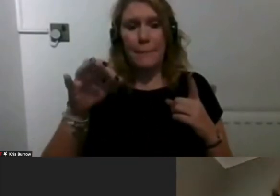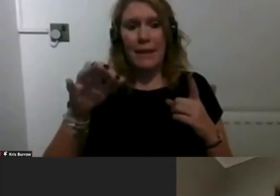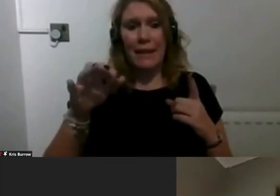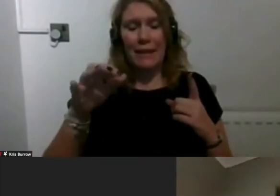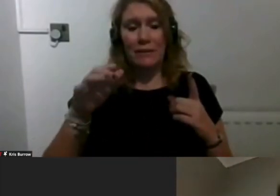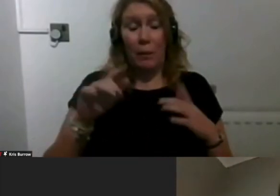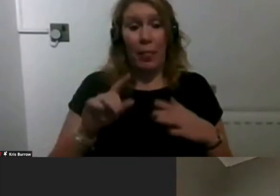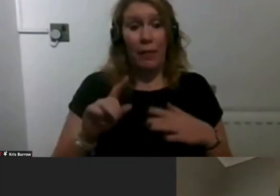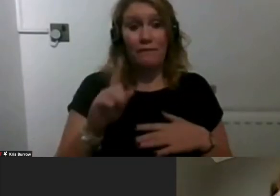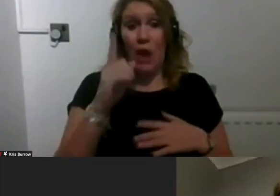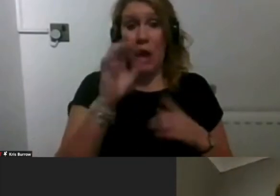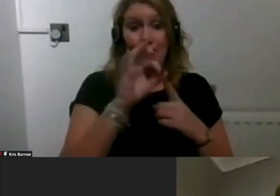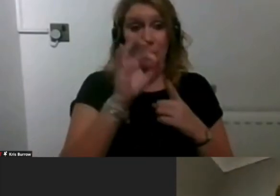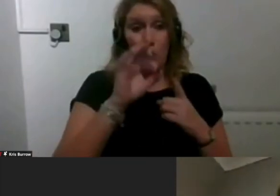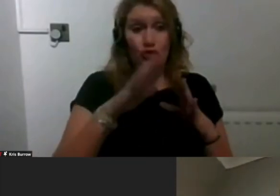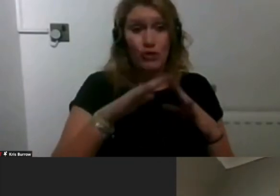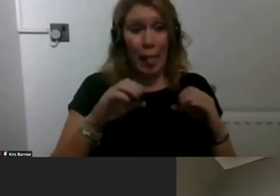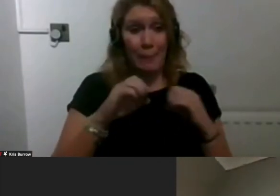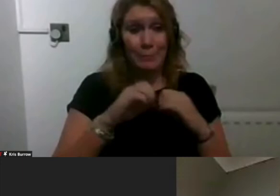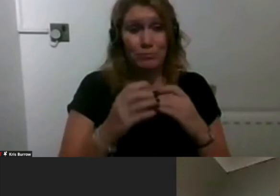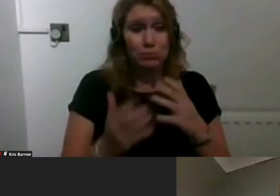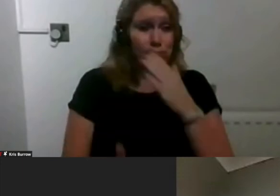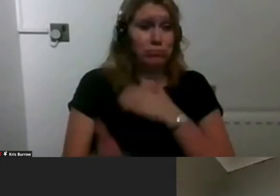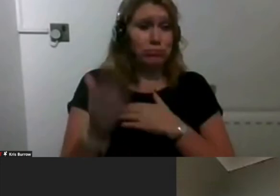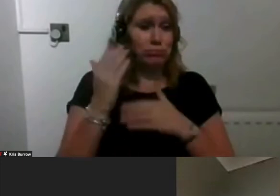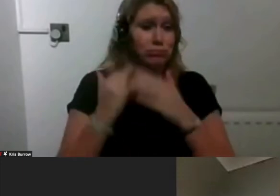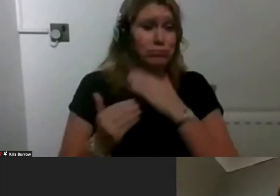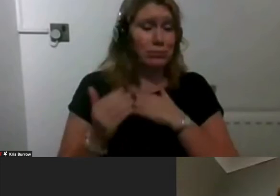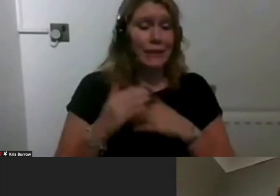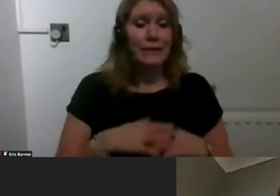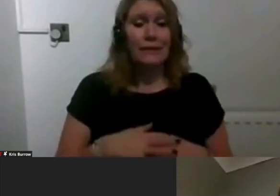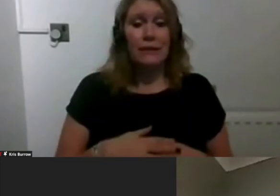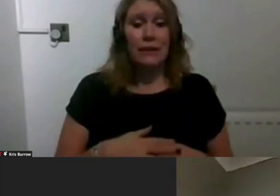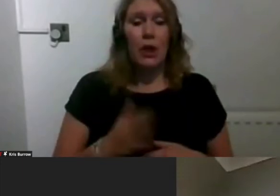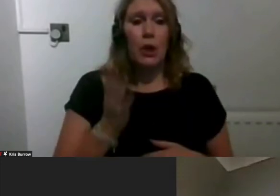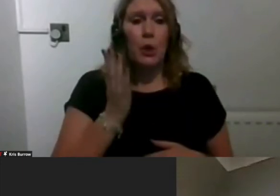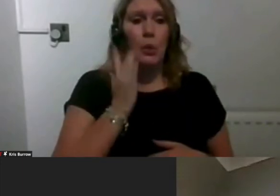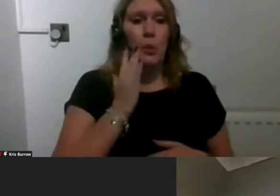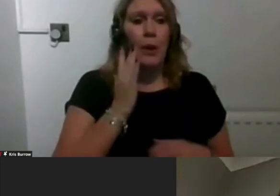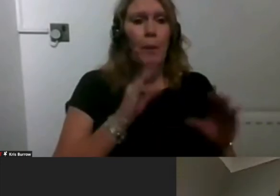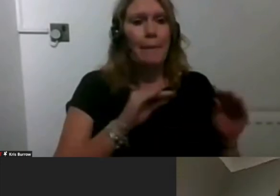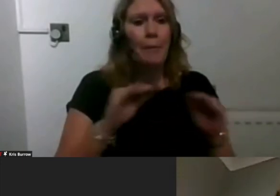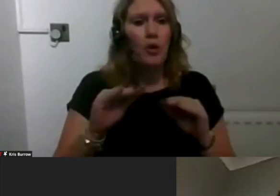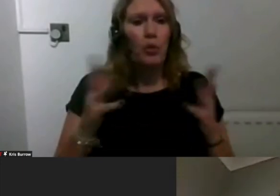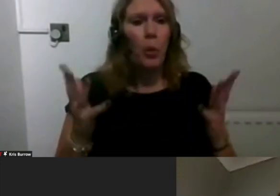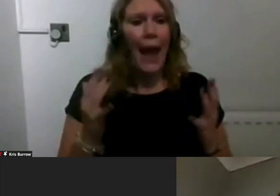Is this a choice or is